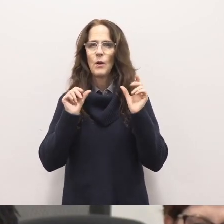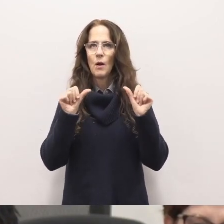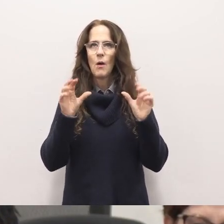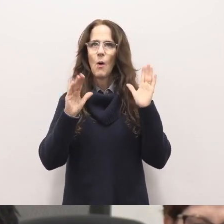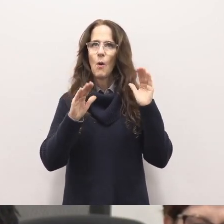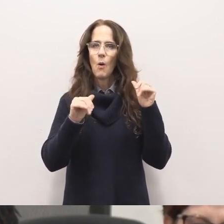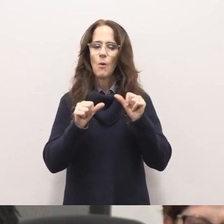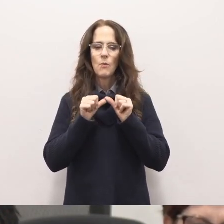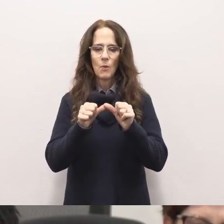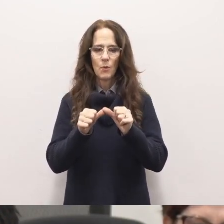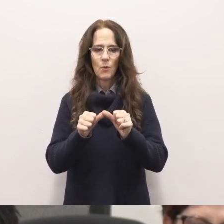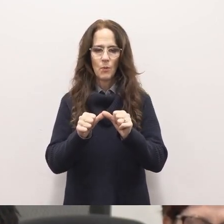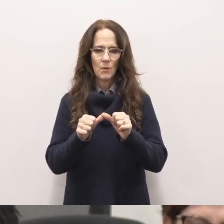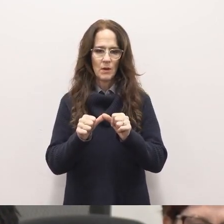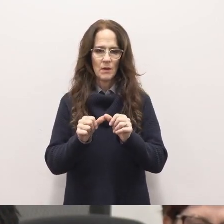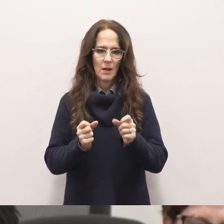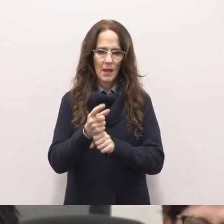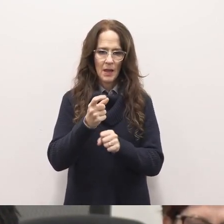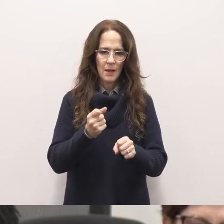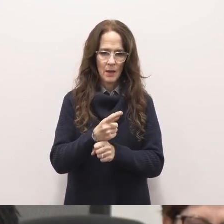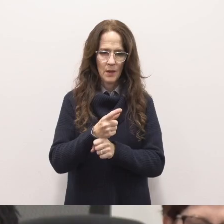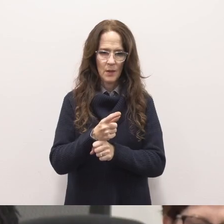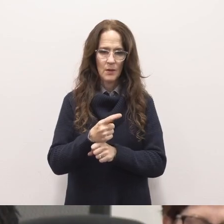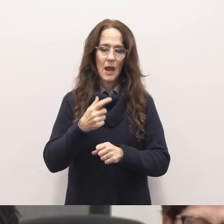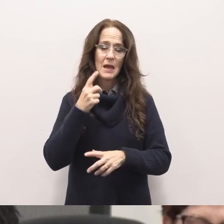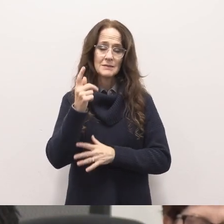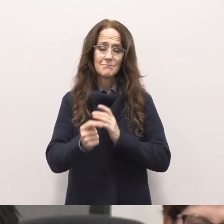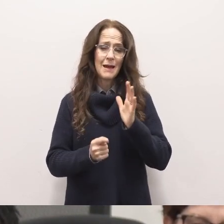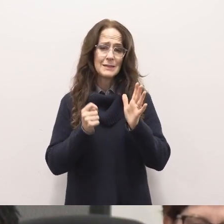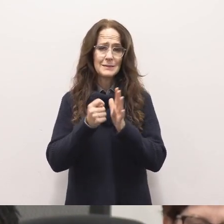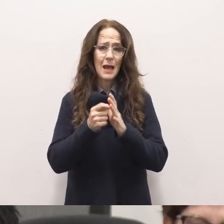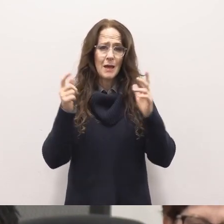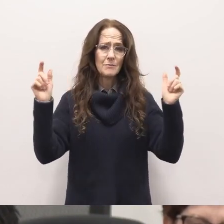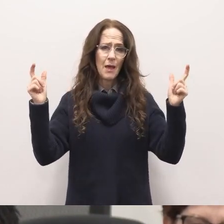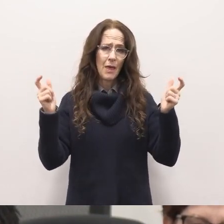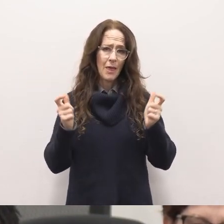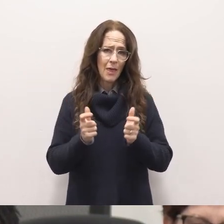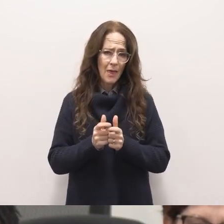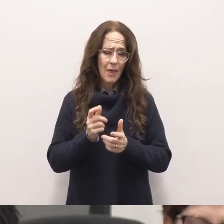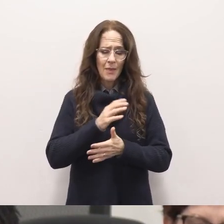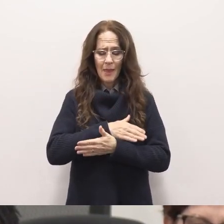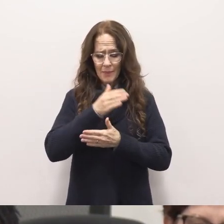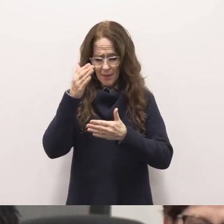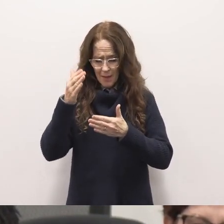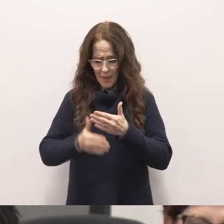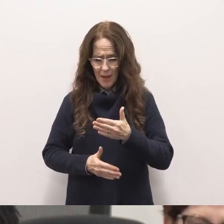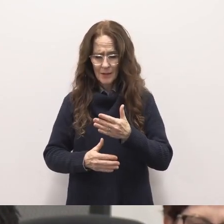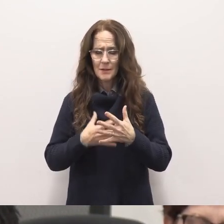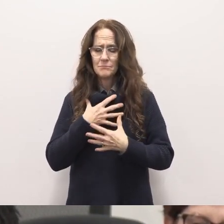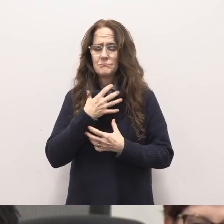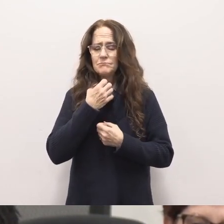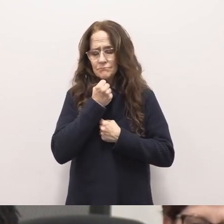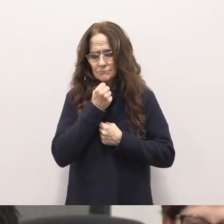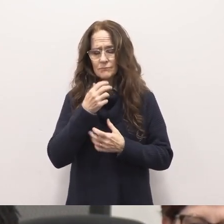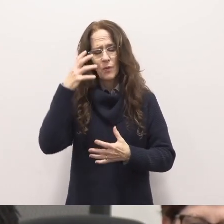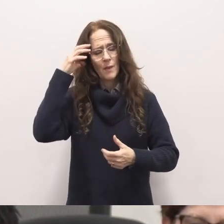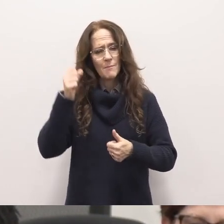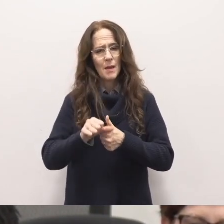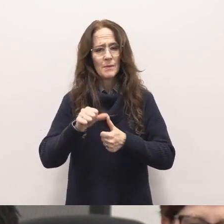As my time at Millikan winds down, I'm filled with gratitude for the experiences and the memories I've gained. I've been incredibly happy